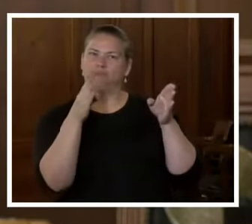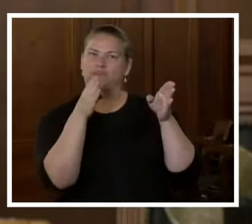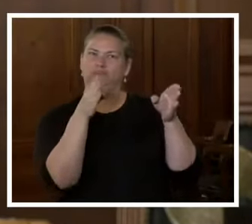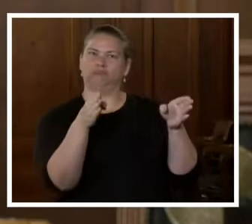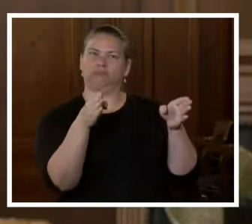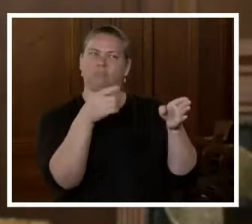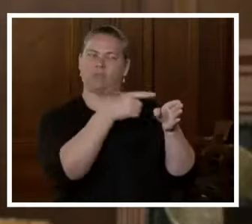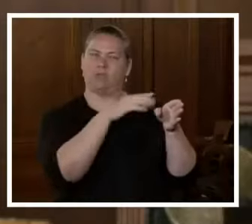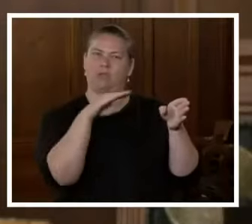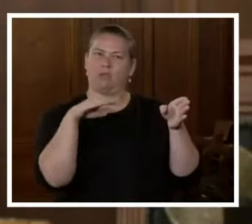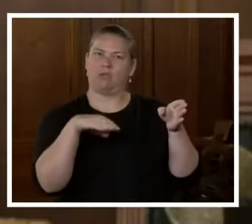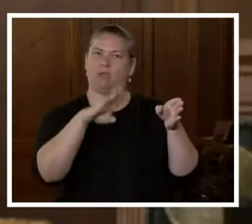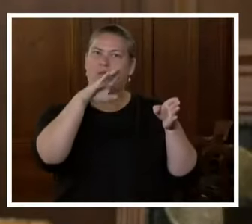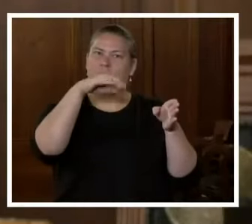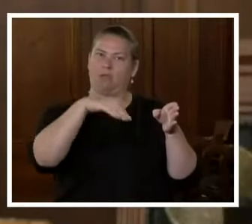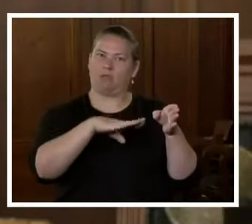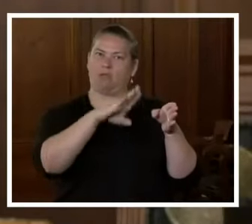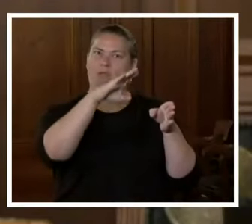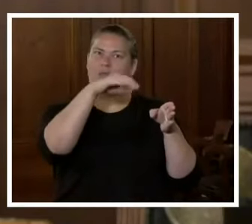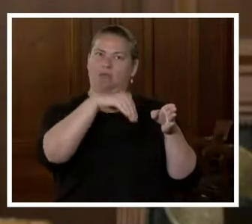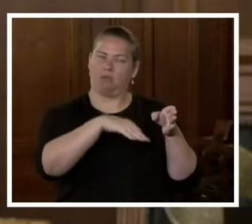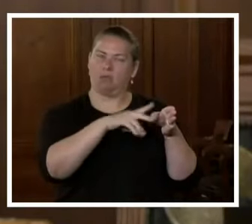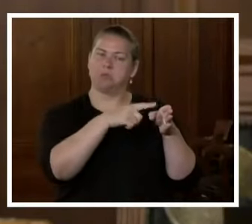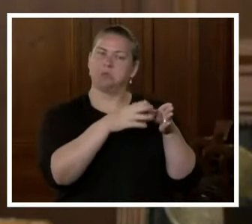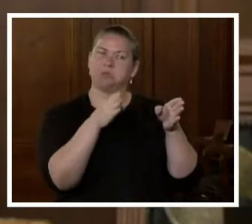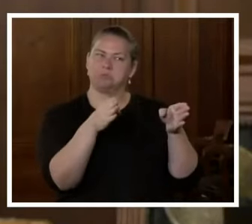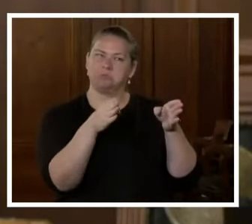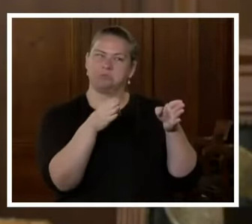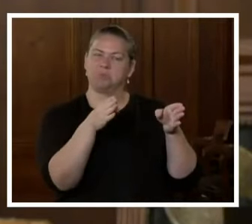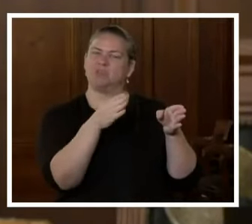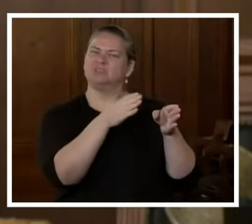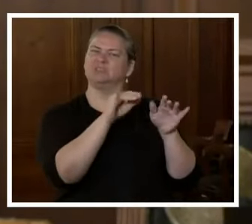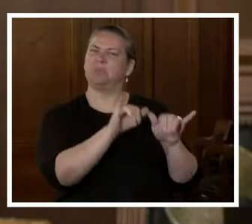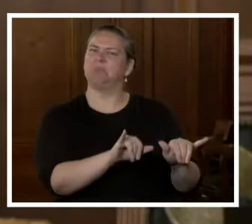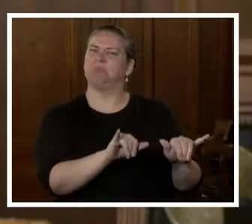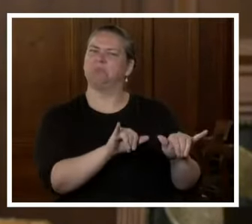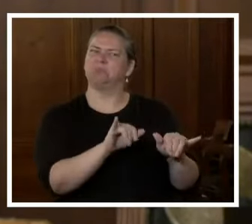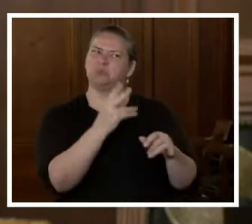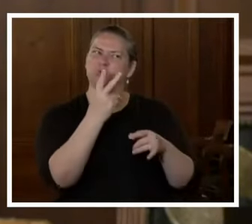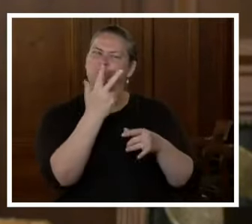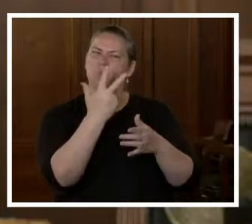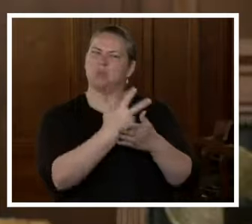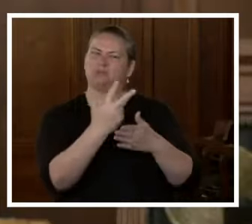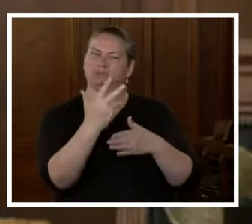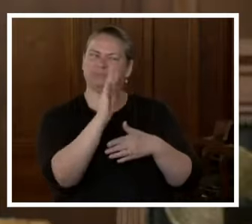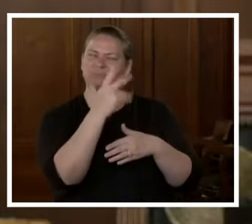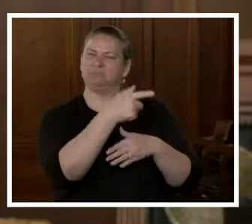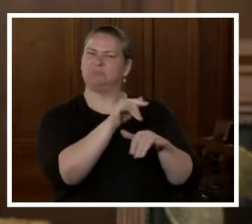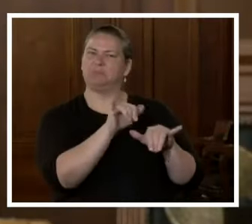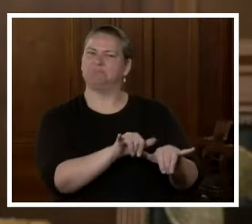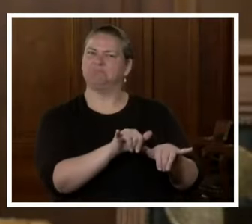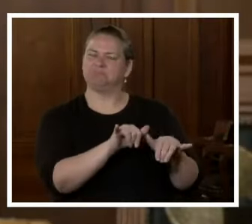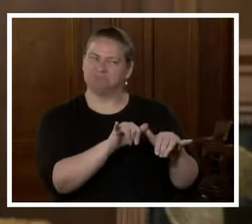TESTED IS GOING UP SO MUCH BUT THE POSITIVITY RATE IS NOT INCREASING, I THINK PART OF IT IS JUST VOLUME. WE'RE DOING WHAT WE'RE SUPPOSED